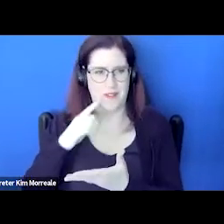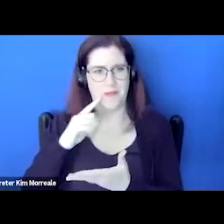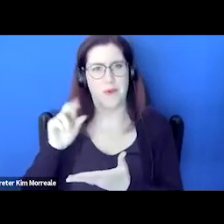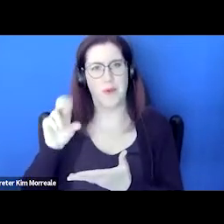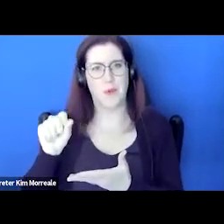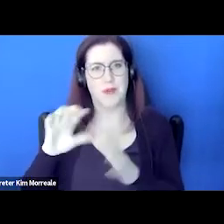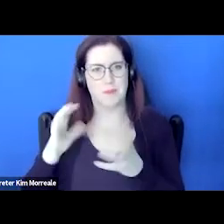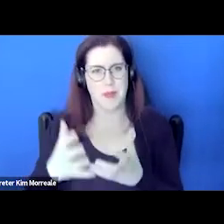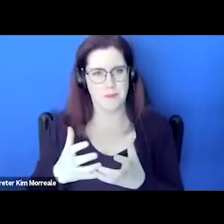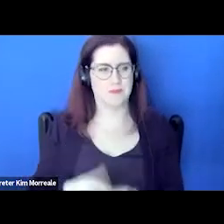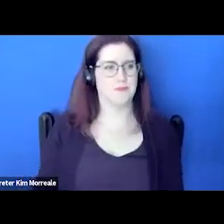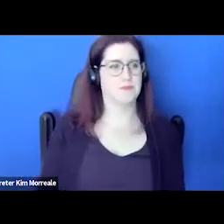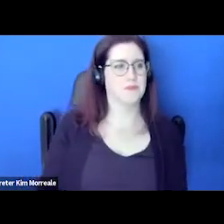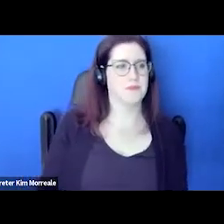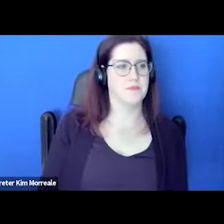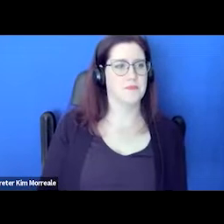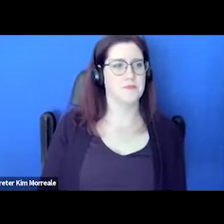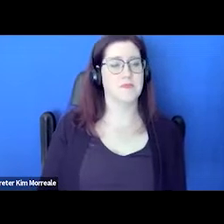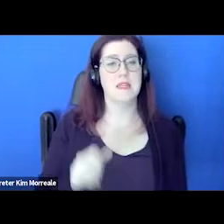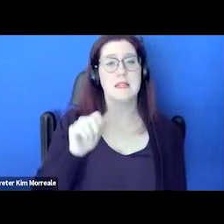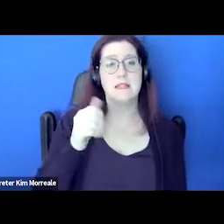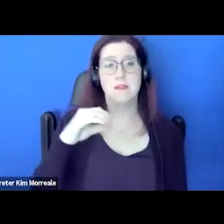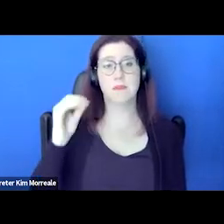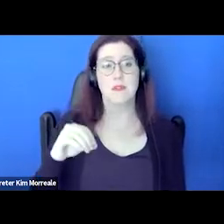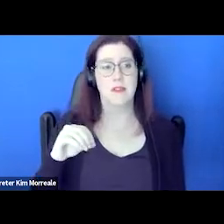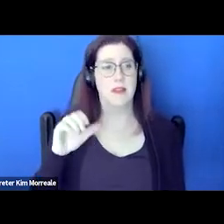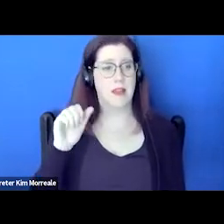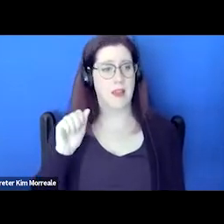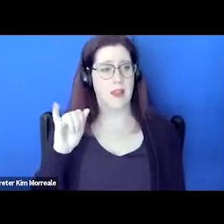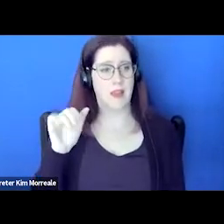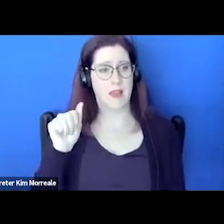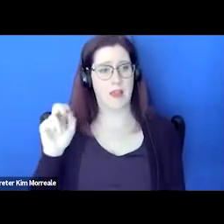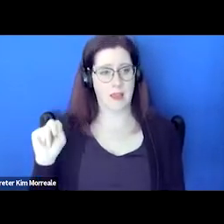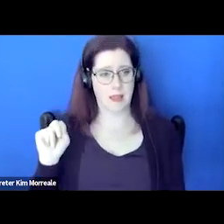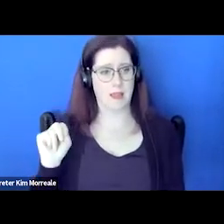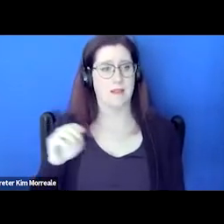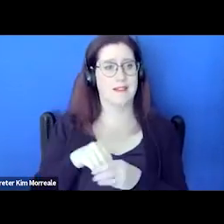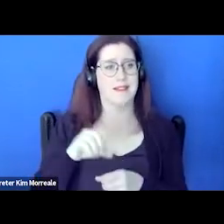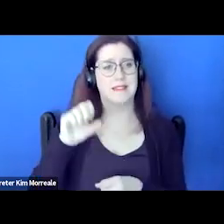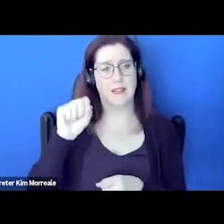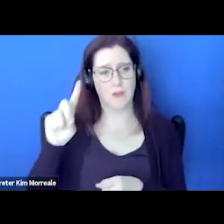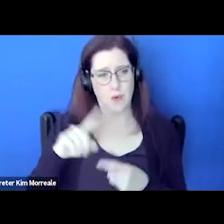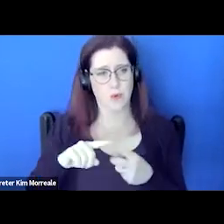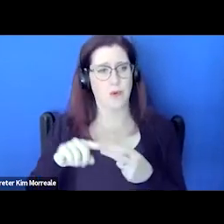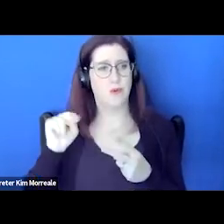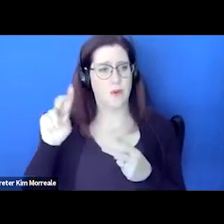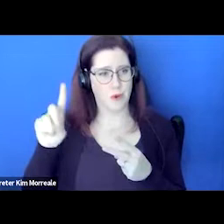Over 10% of native people in South Dakota, North Dakota, Alaska, New Mexico and Minnesota